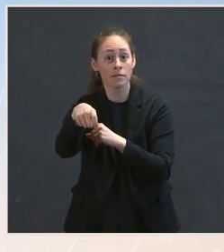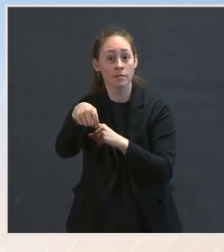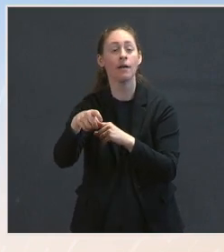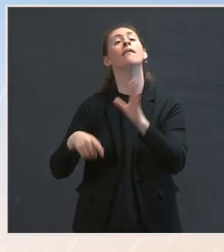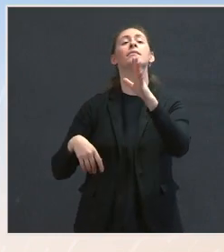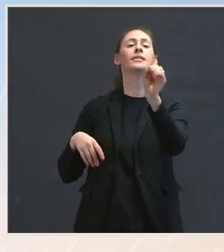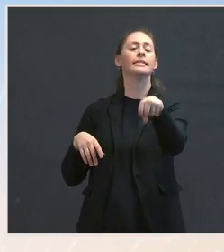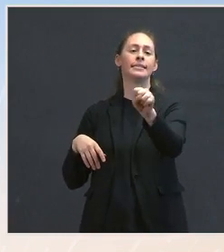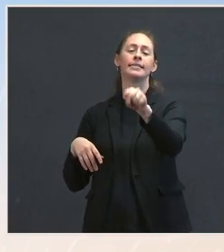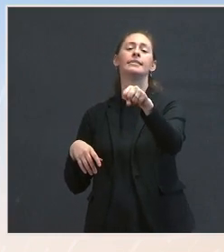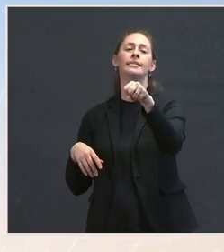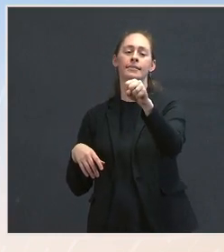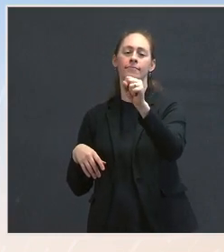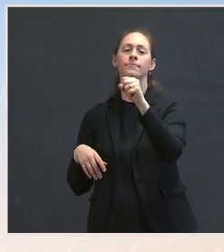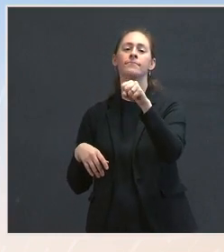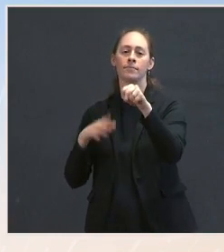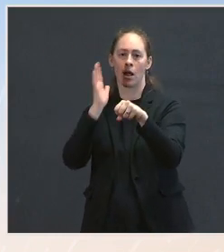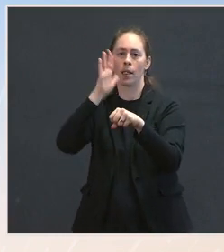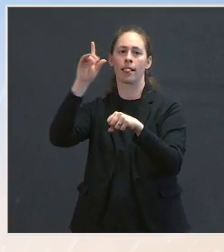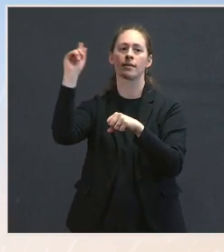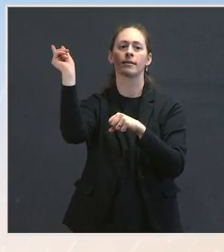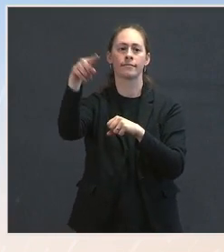you know, about COVID and addressing the pandemic.